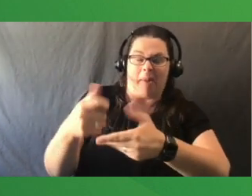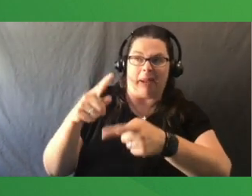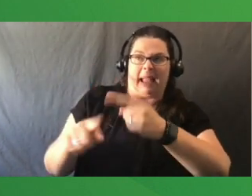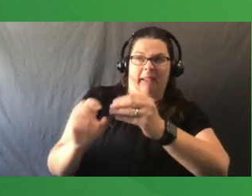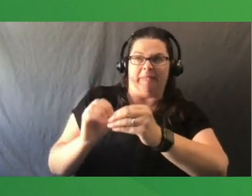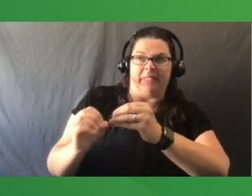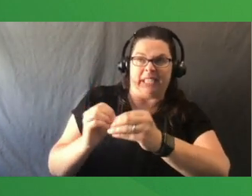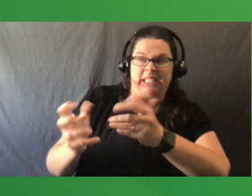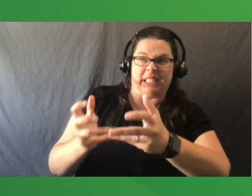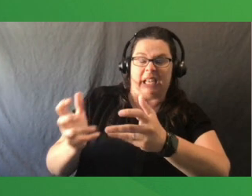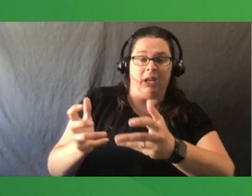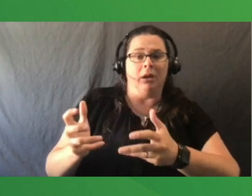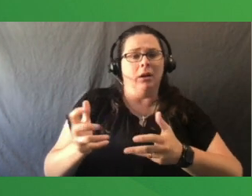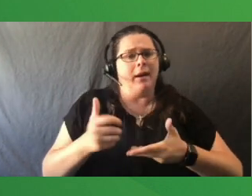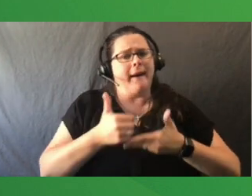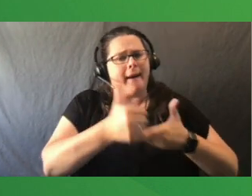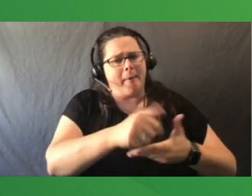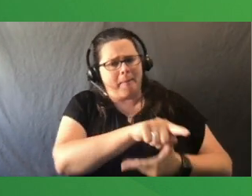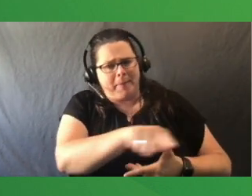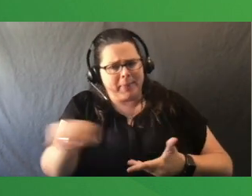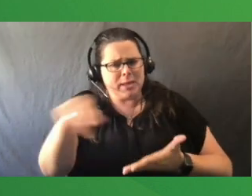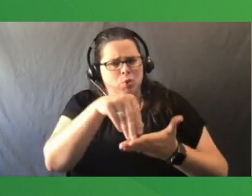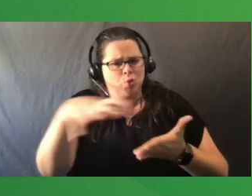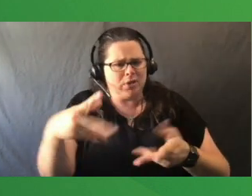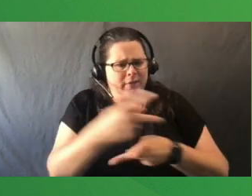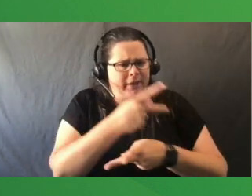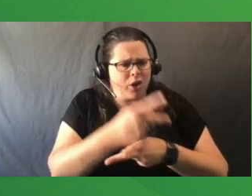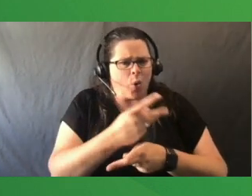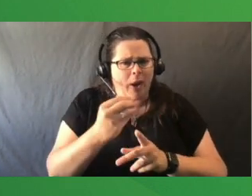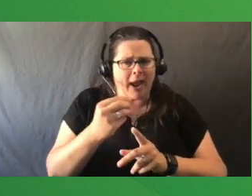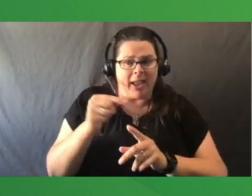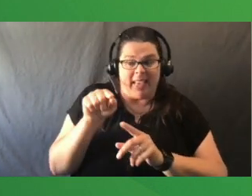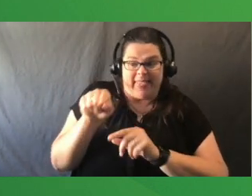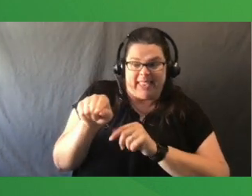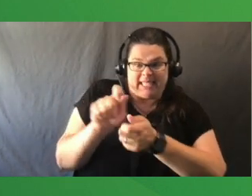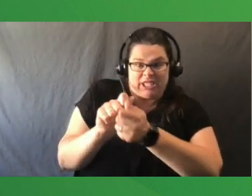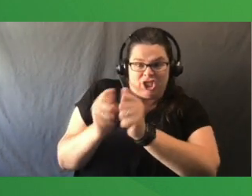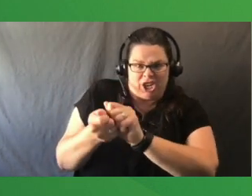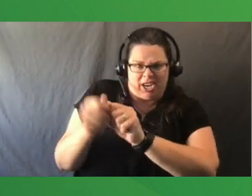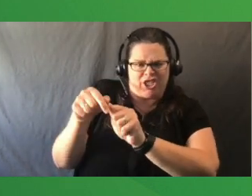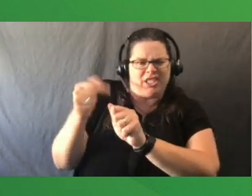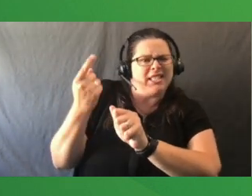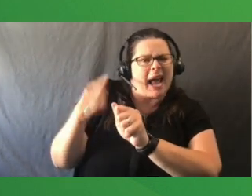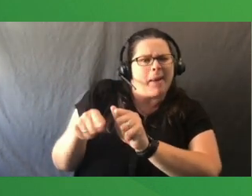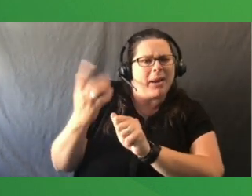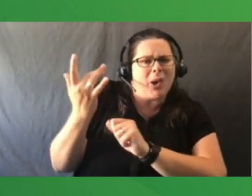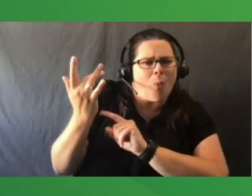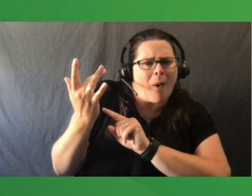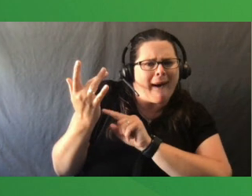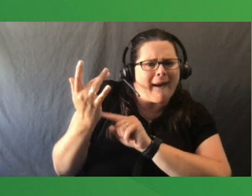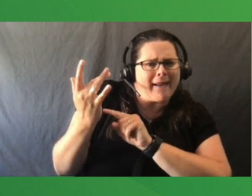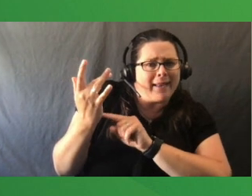to figure out why is a certain change happening and then thinking about potential solutions